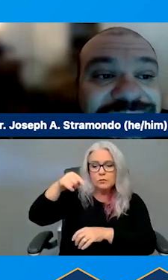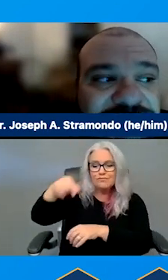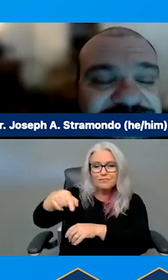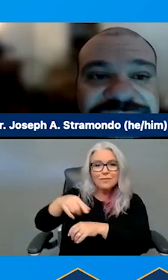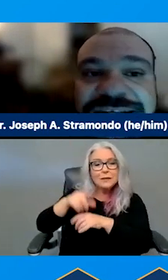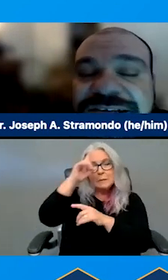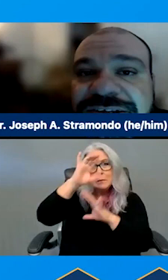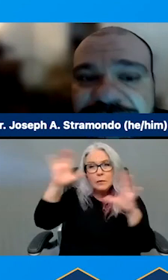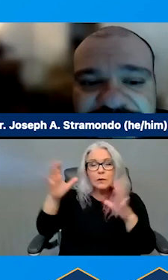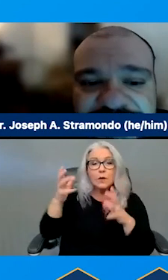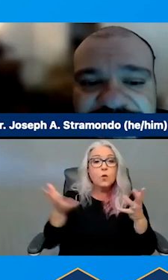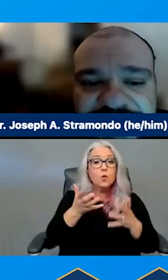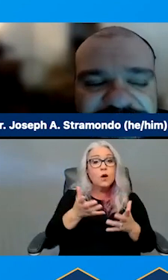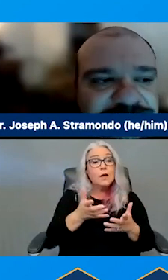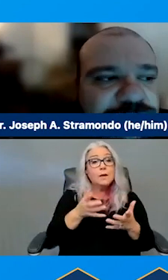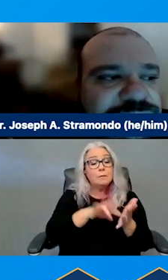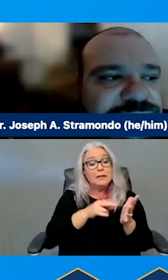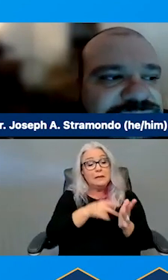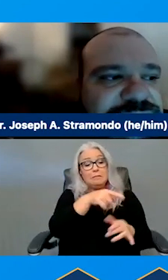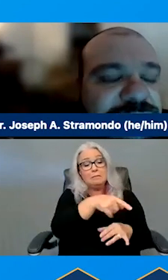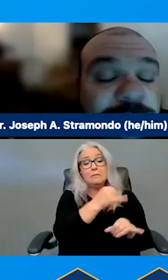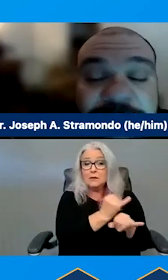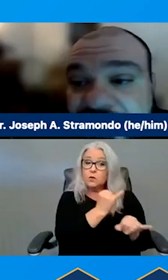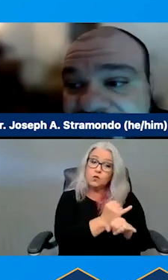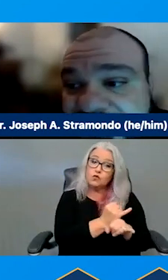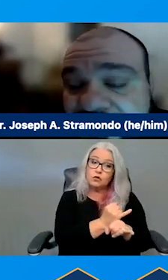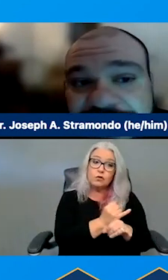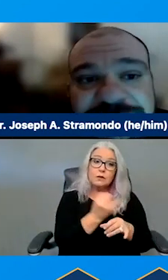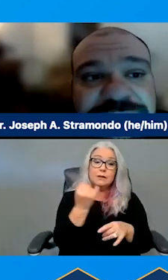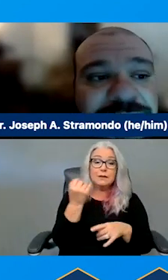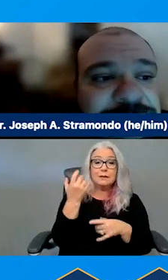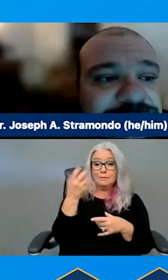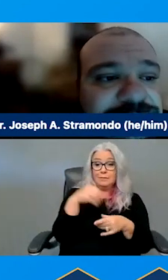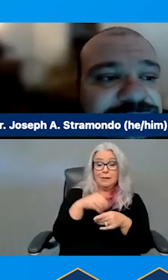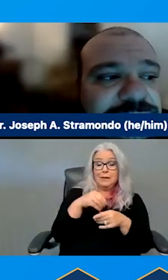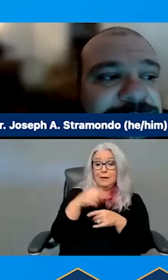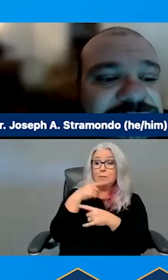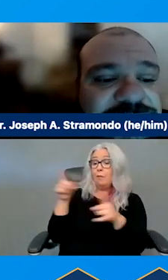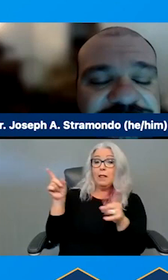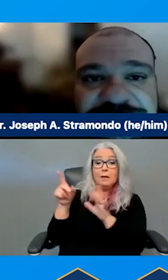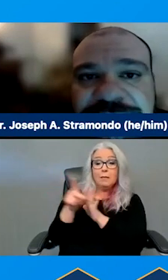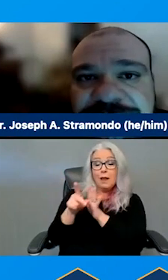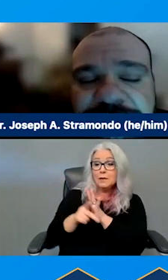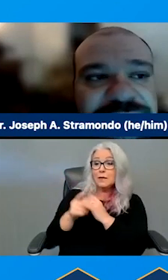Usually when we think about what counts as an institution whether it's in public policy or even in the popular imagination, we